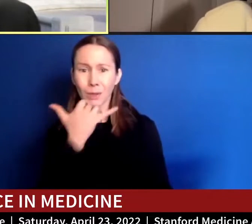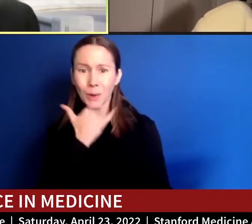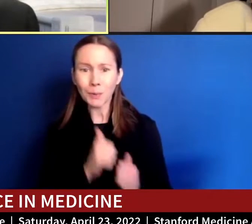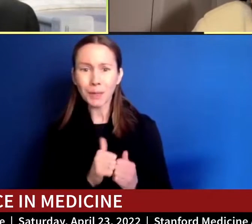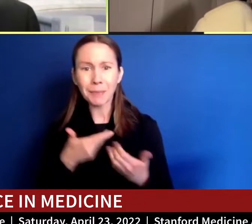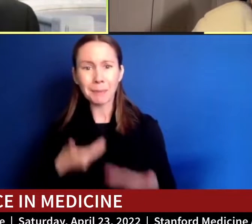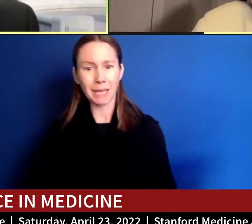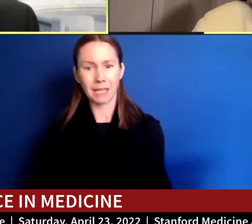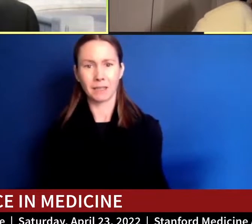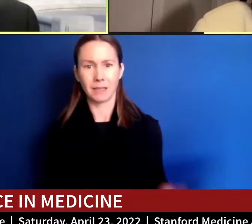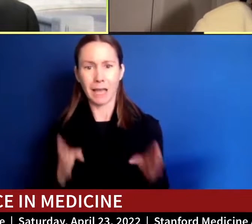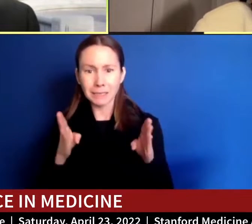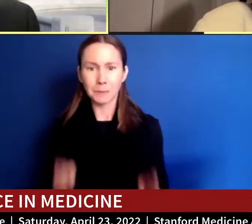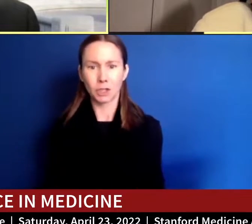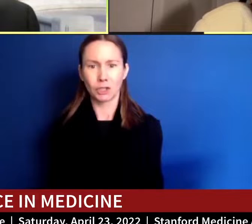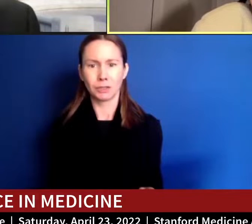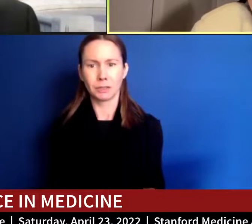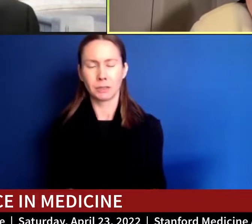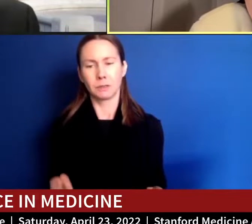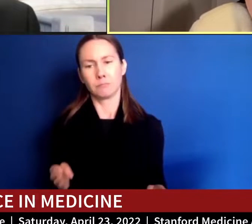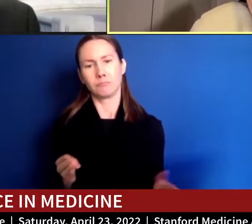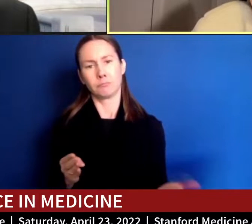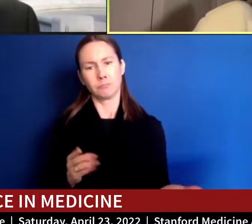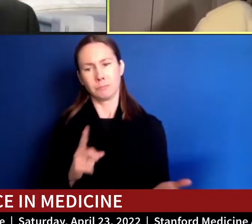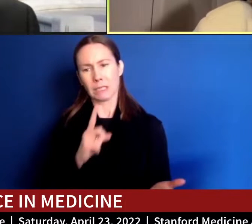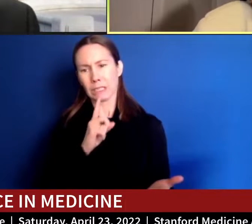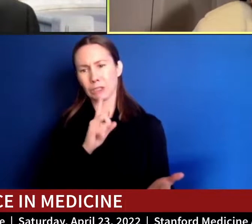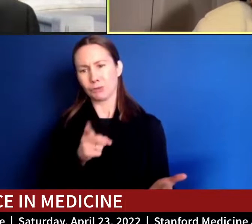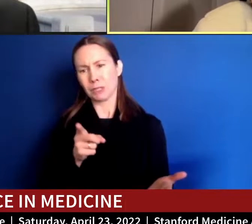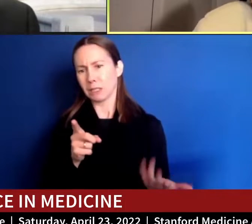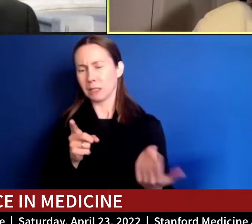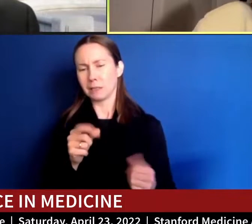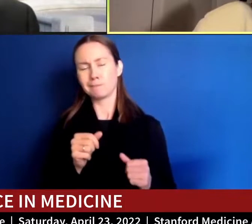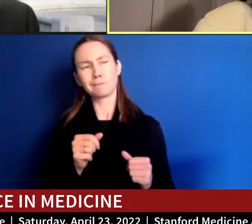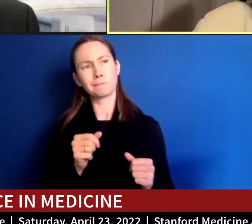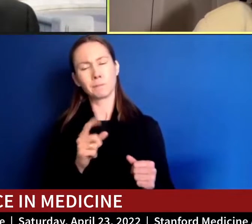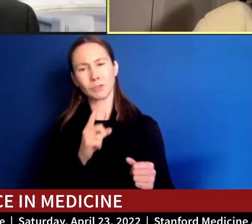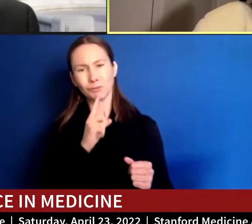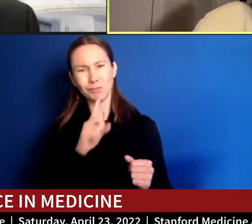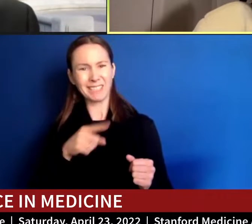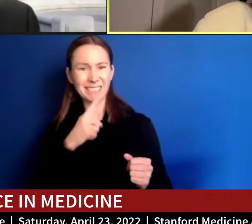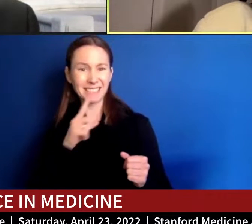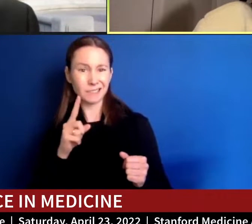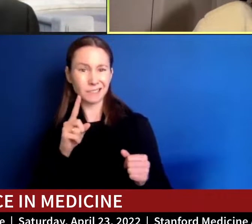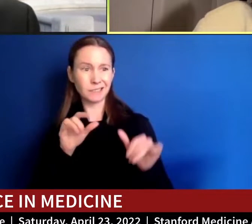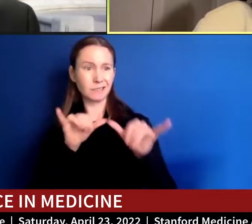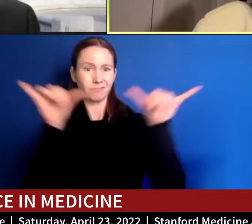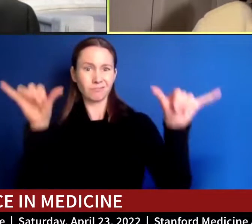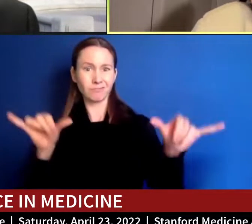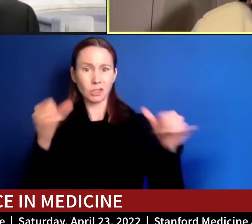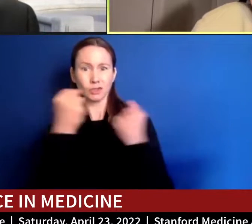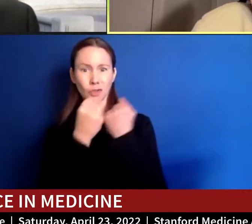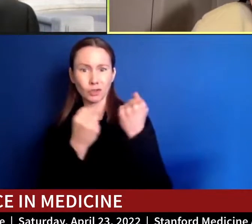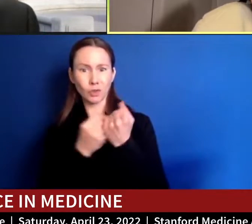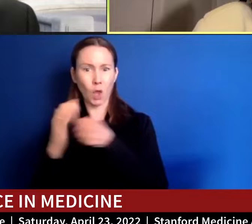as a person, it’s really about the structural oppression that creates these conditions